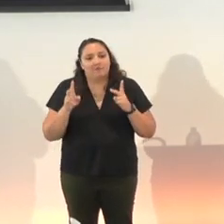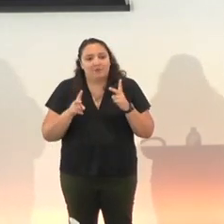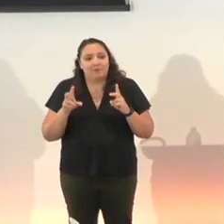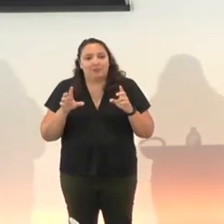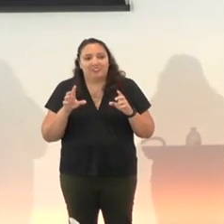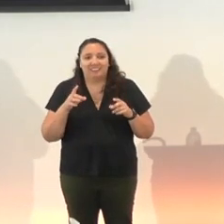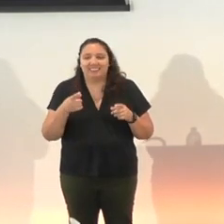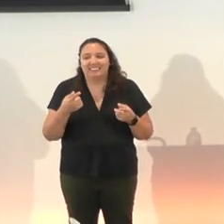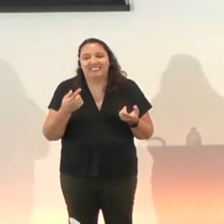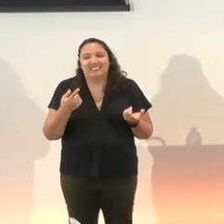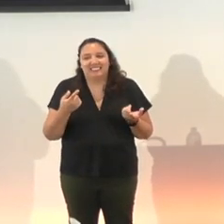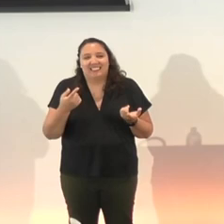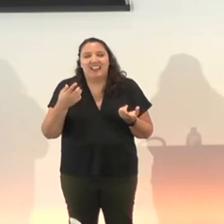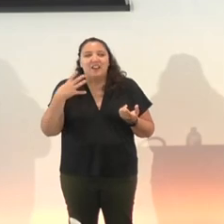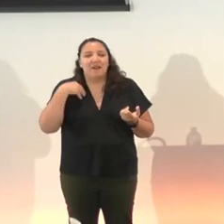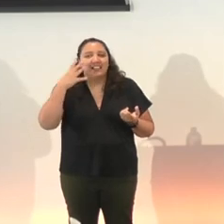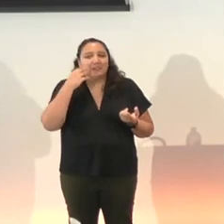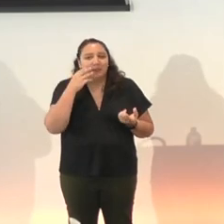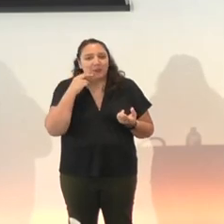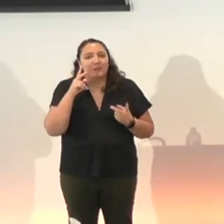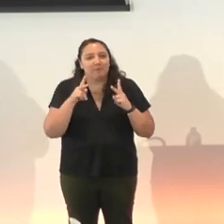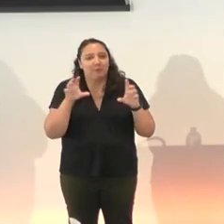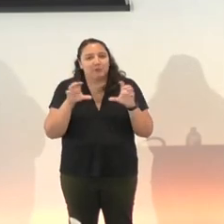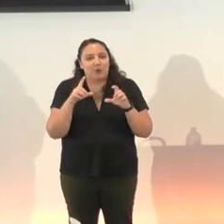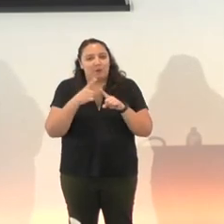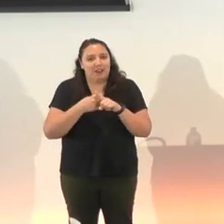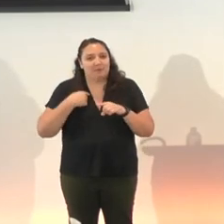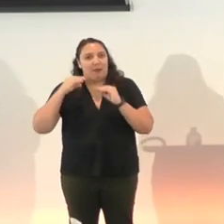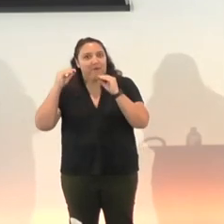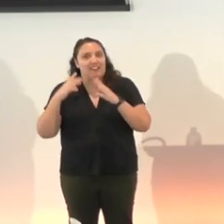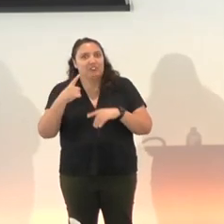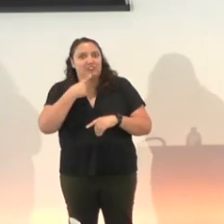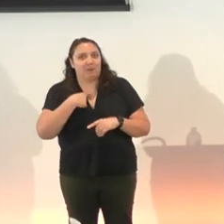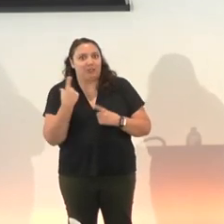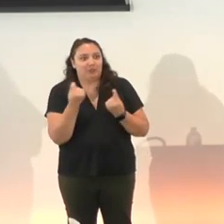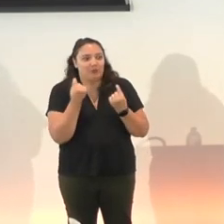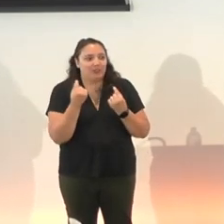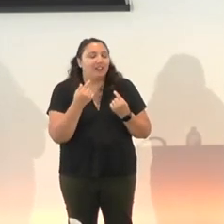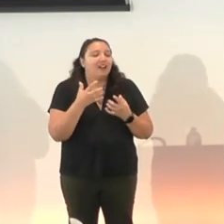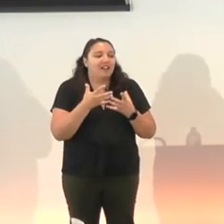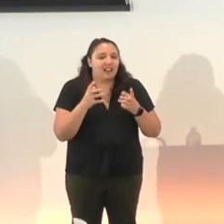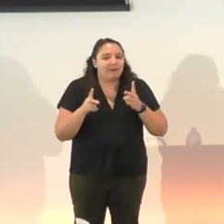Jonathan: Same with my undergraduate students, I think they're just being grumpy with me